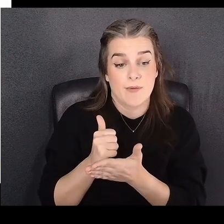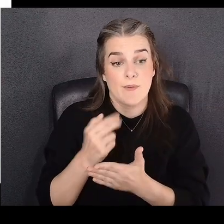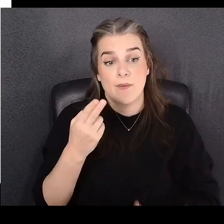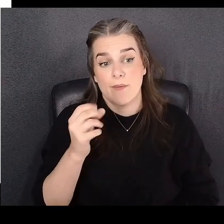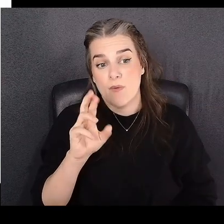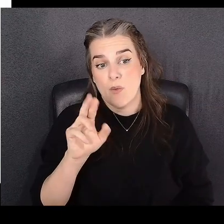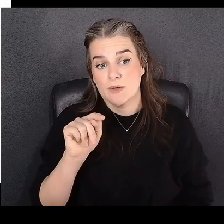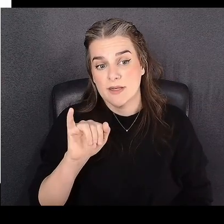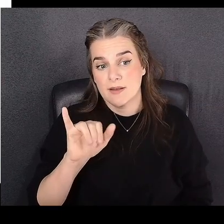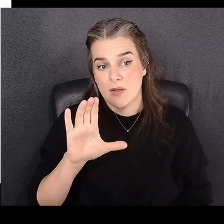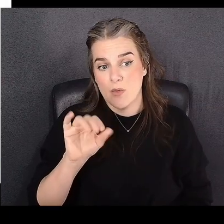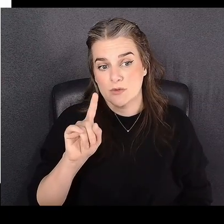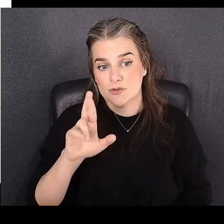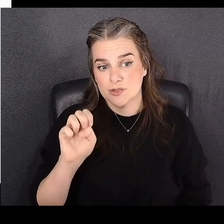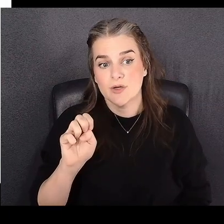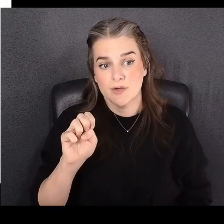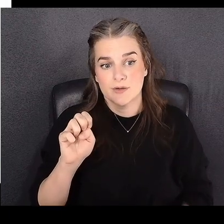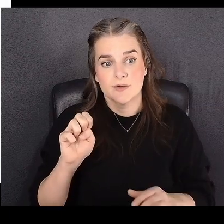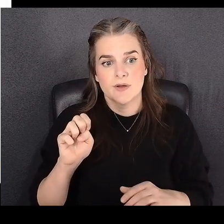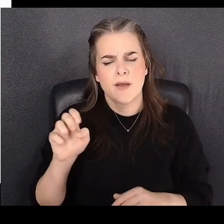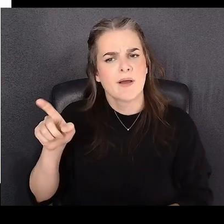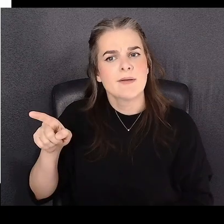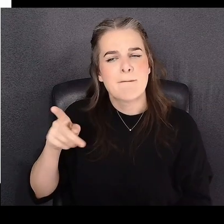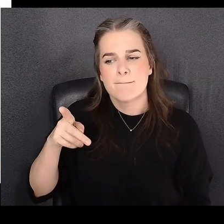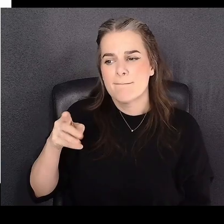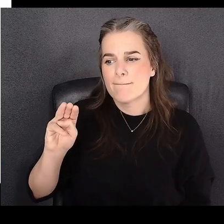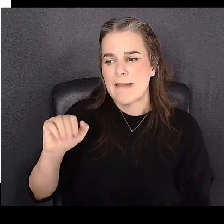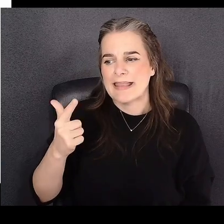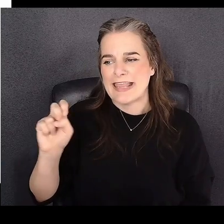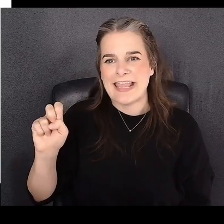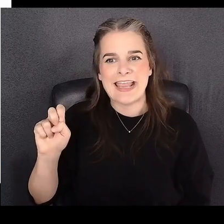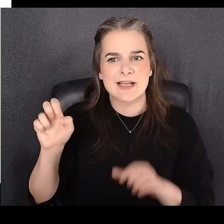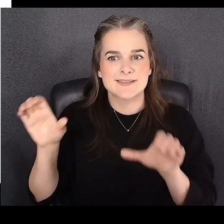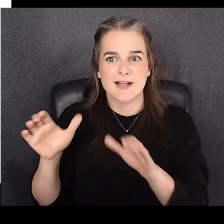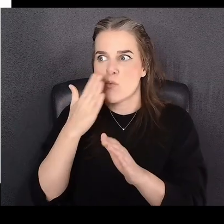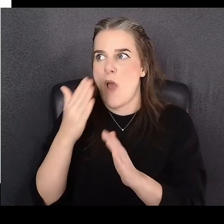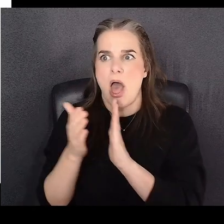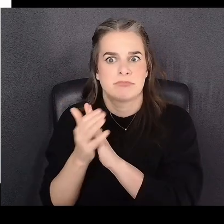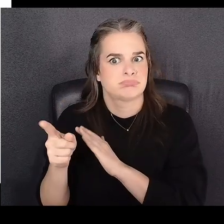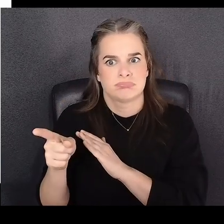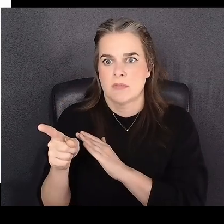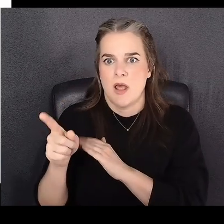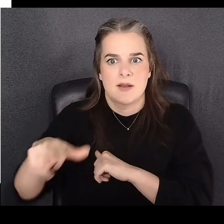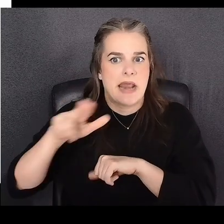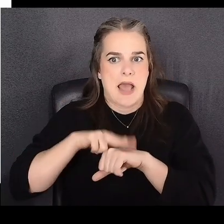And just all the natural benefits from horticulture